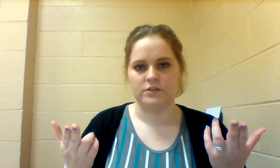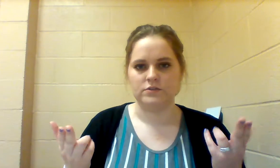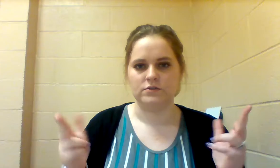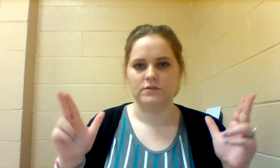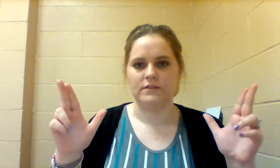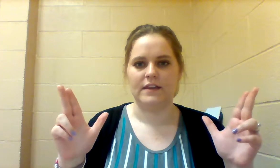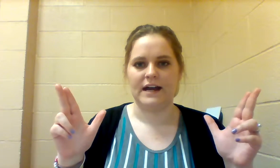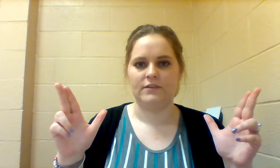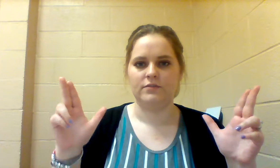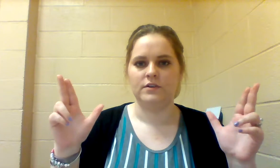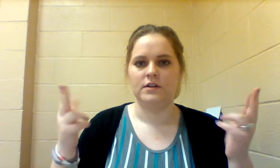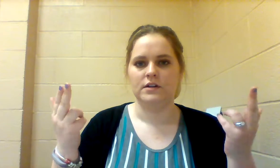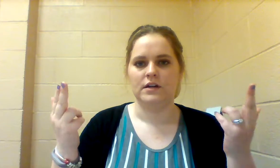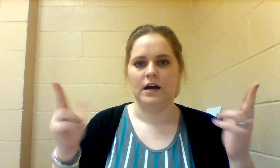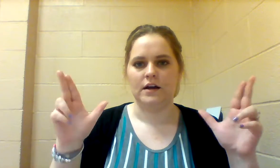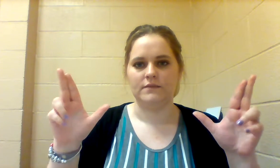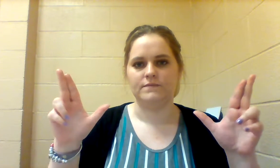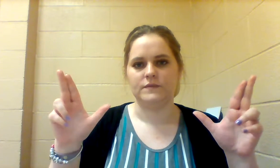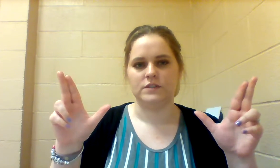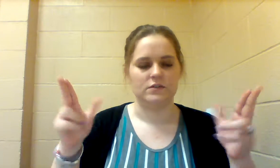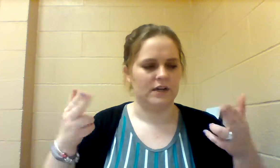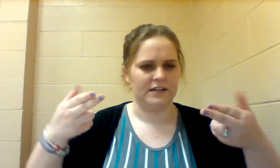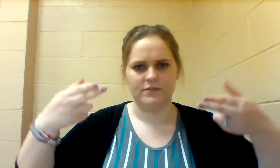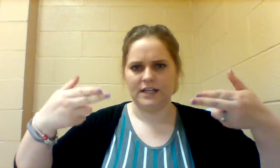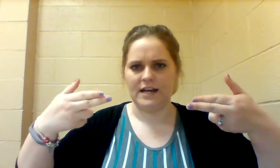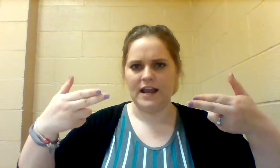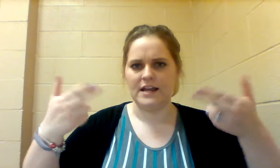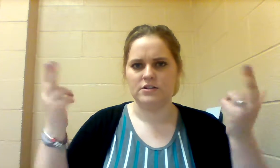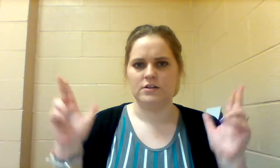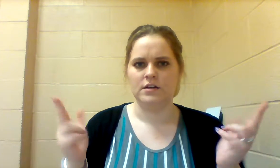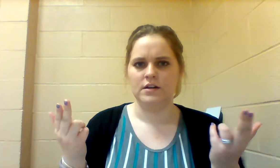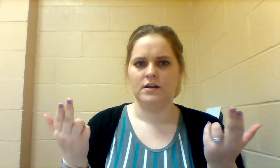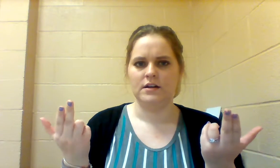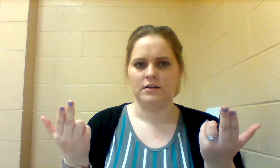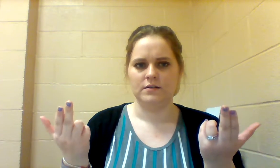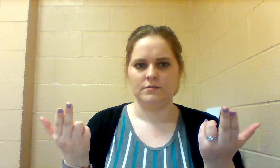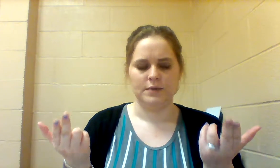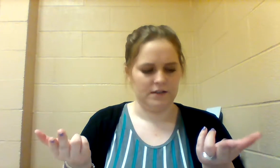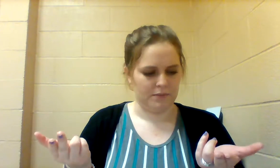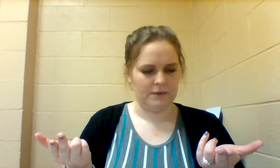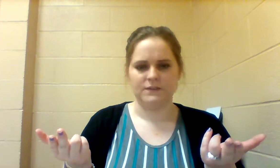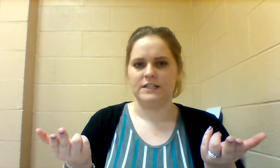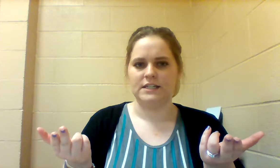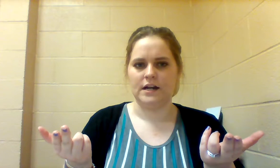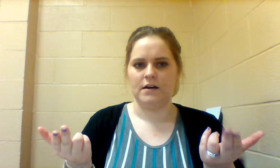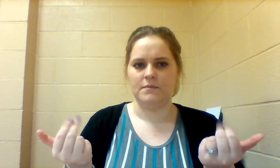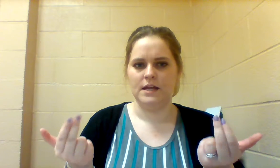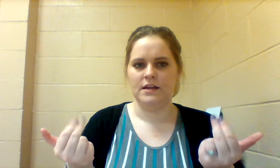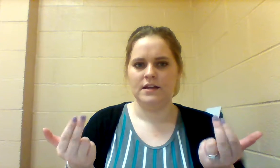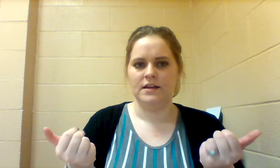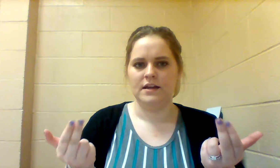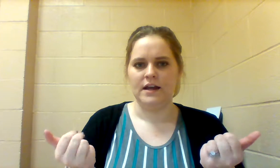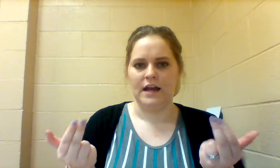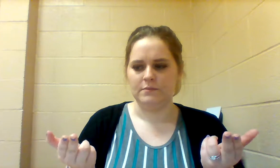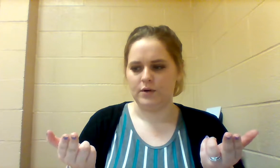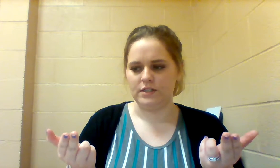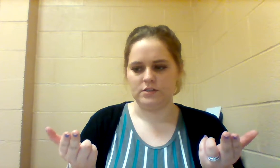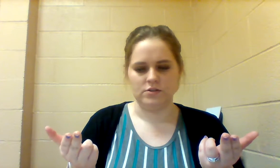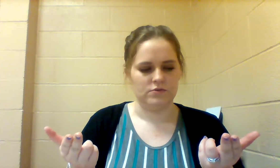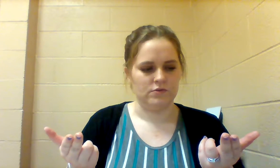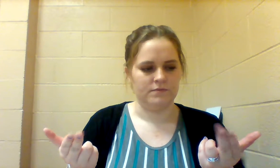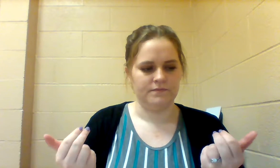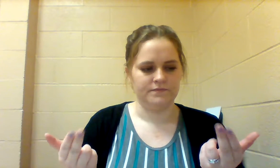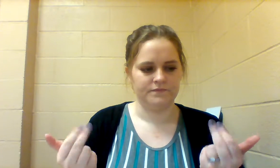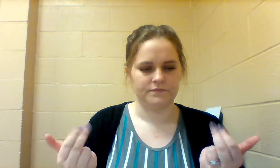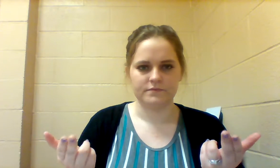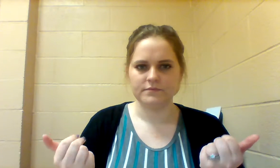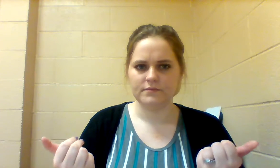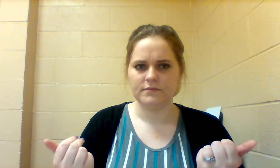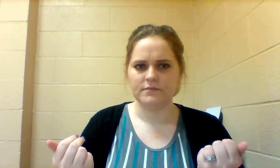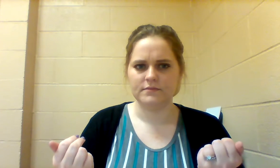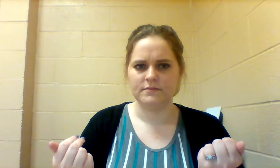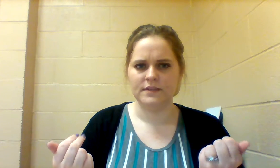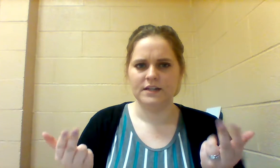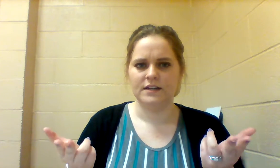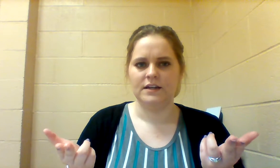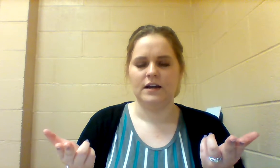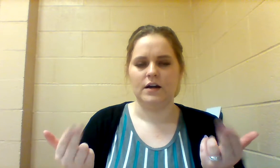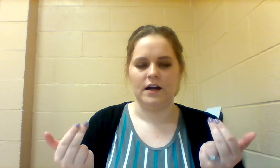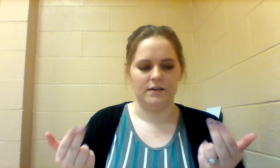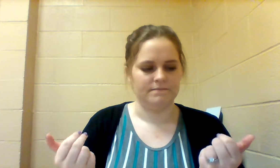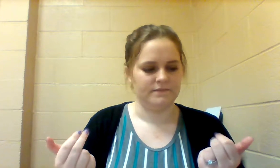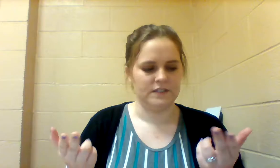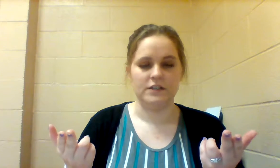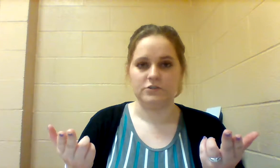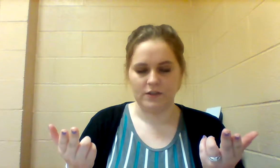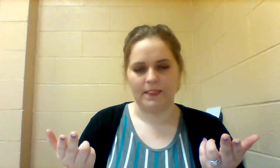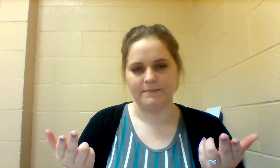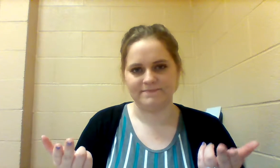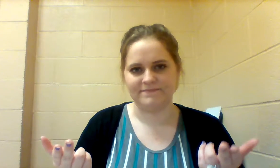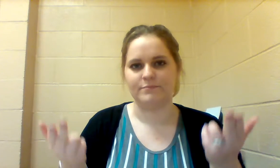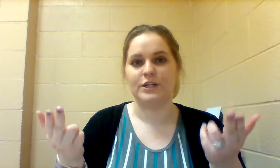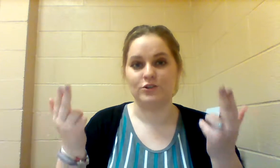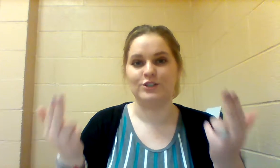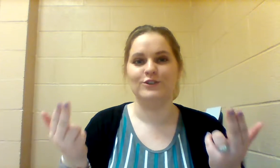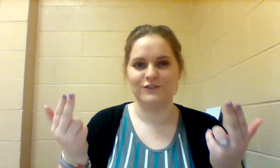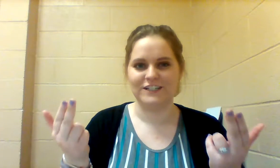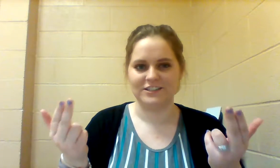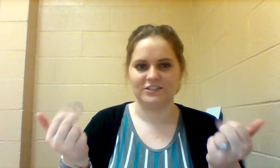do LAUGH kind of like an H but palms facing up and bring the two--- bring your two fingers